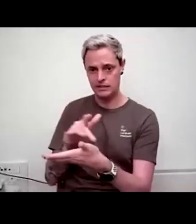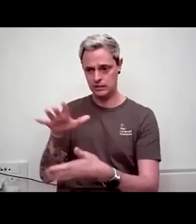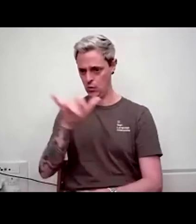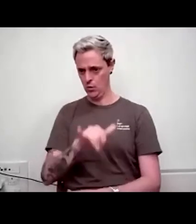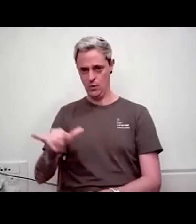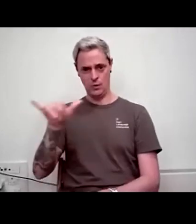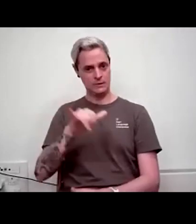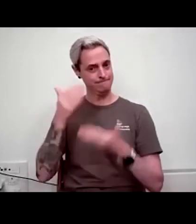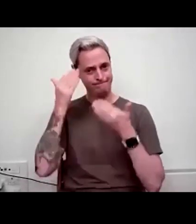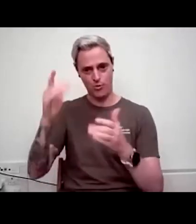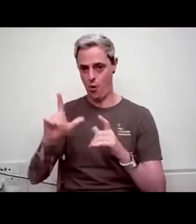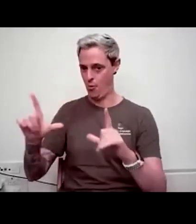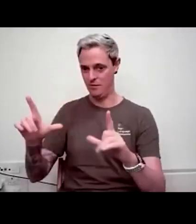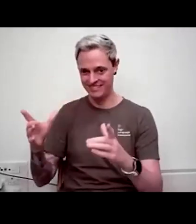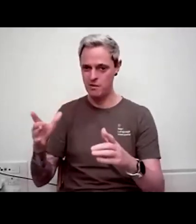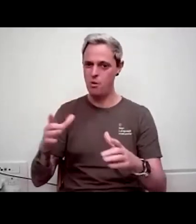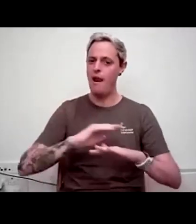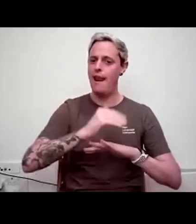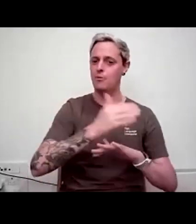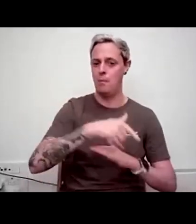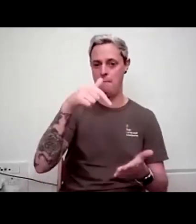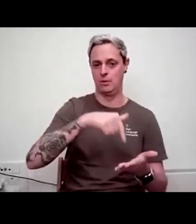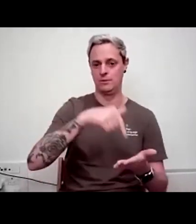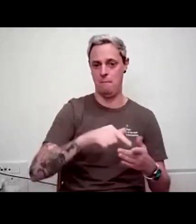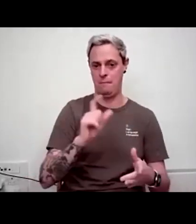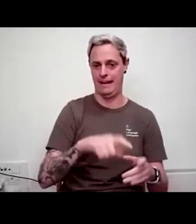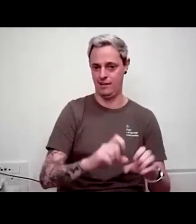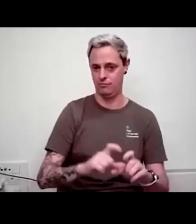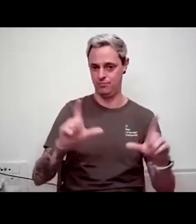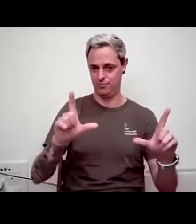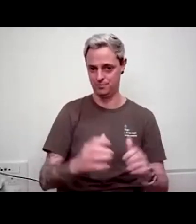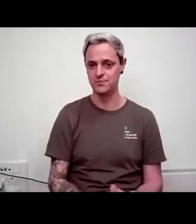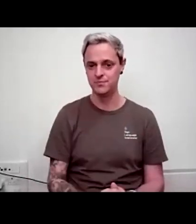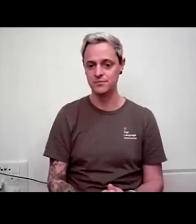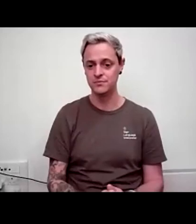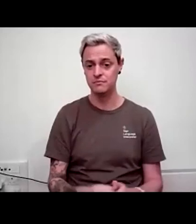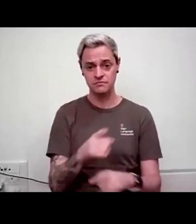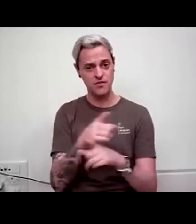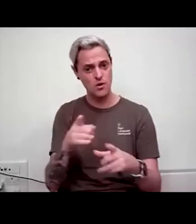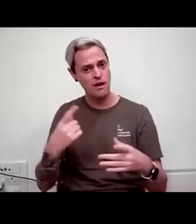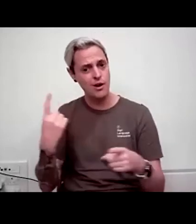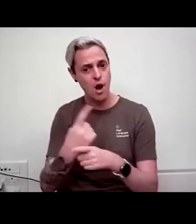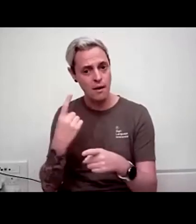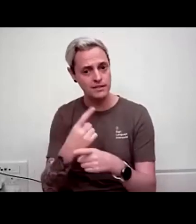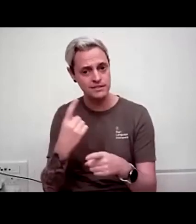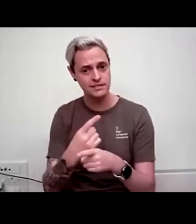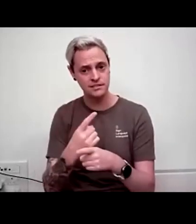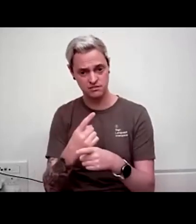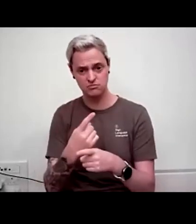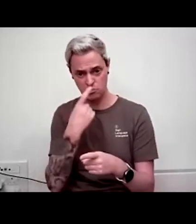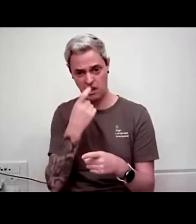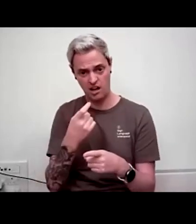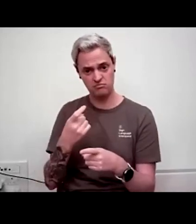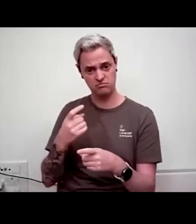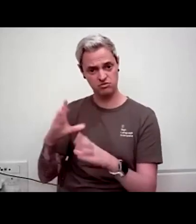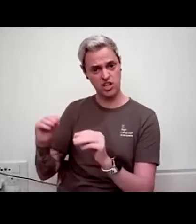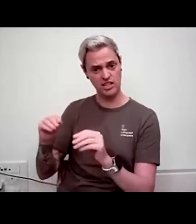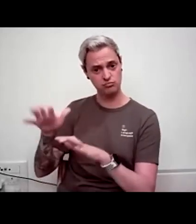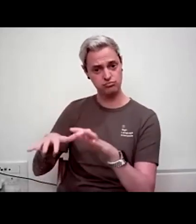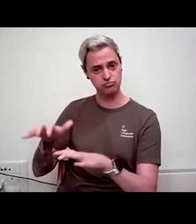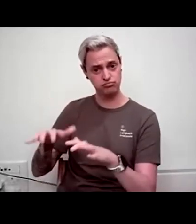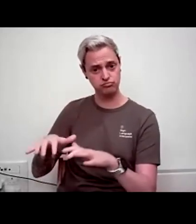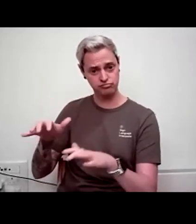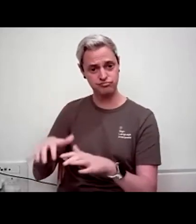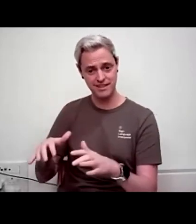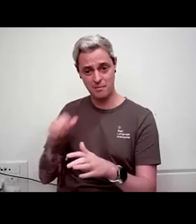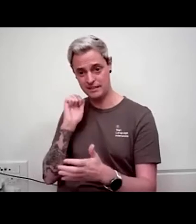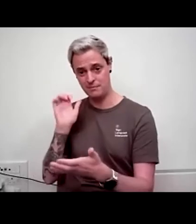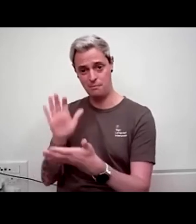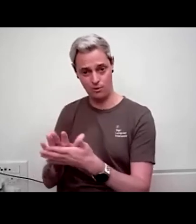But on the laptop that's at the bottom of the screen. Feel free to make comments, and it would help moderators behind the scenes if you're going to make a comment, to